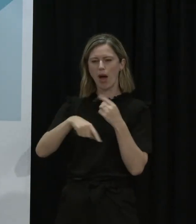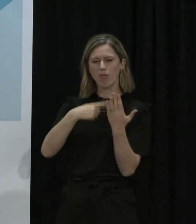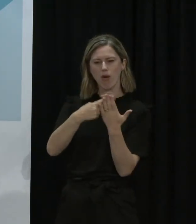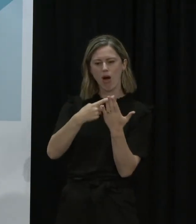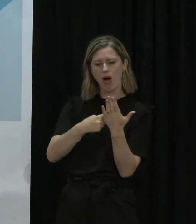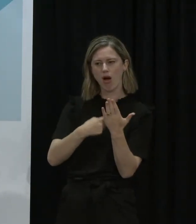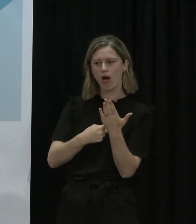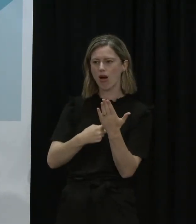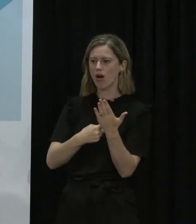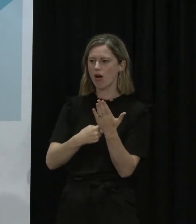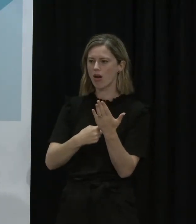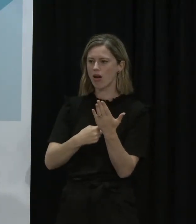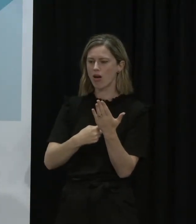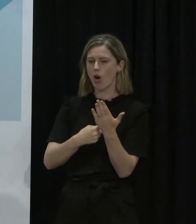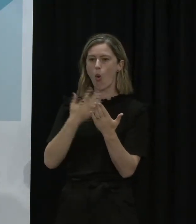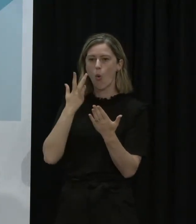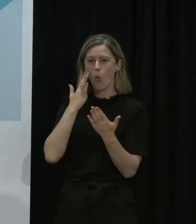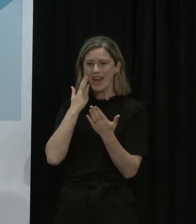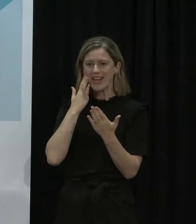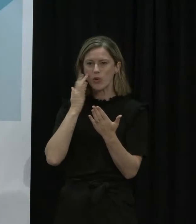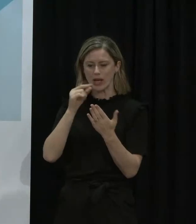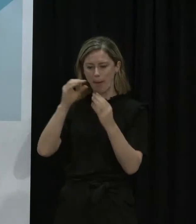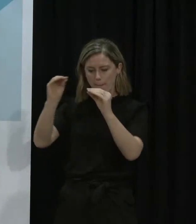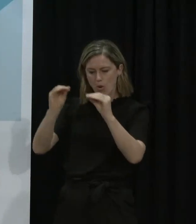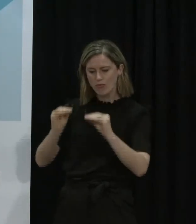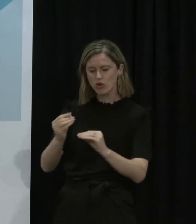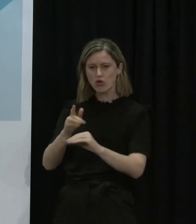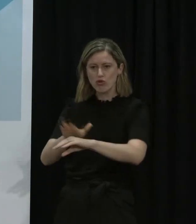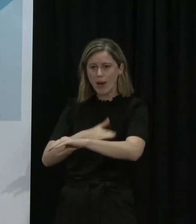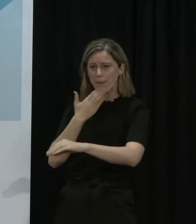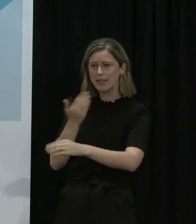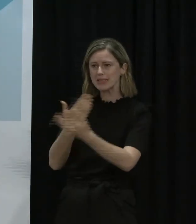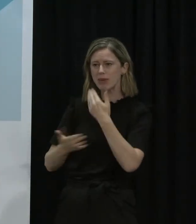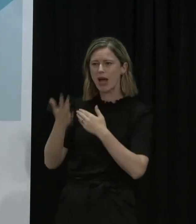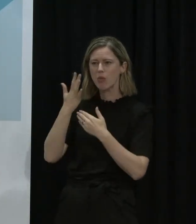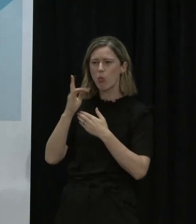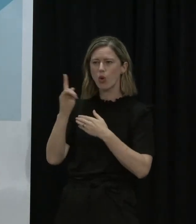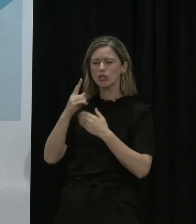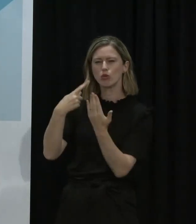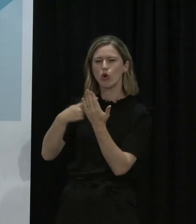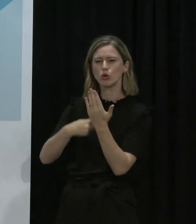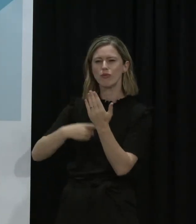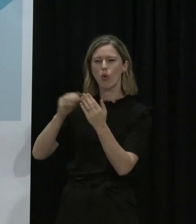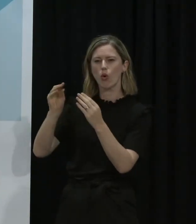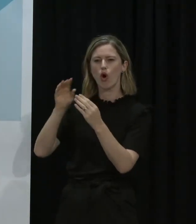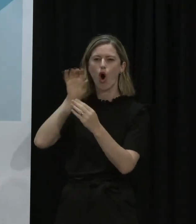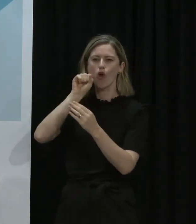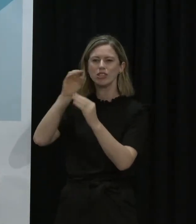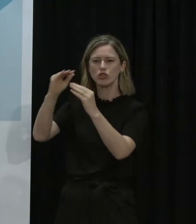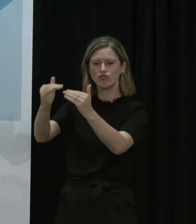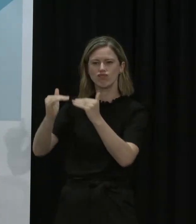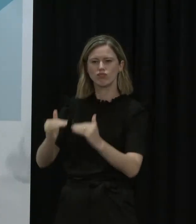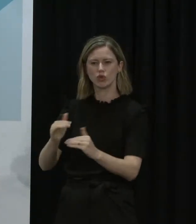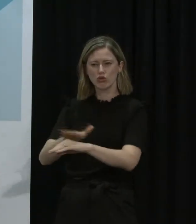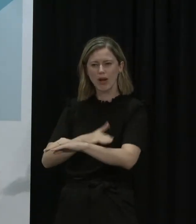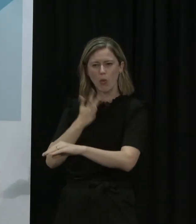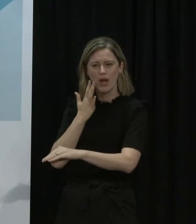about the new settings, you said you would outline some of